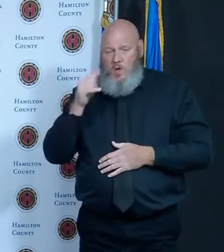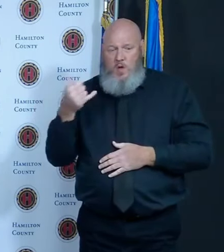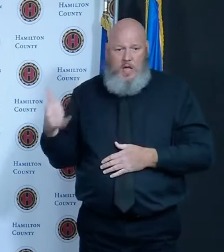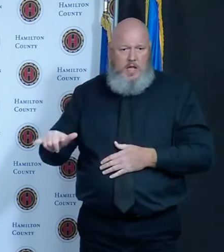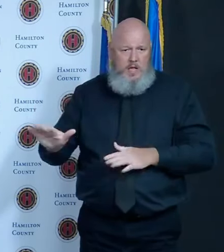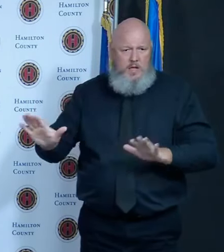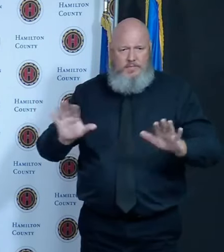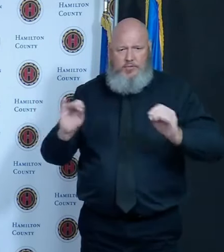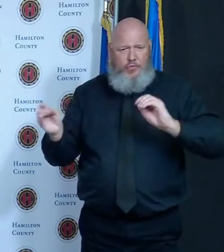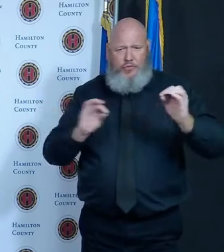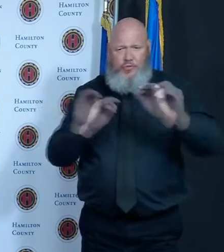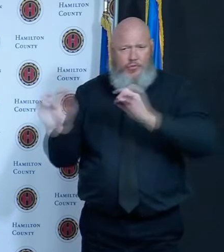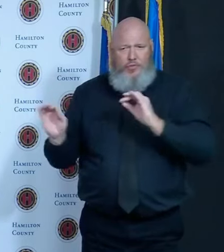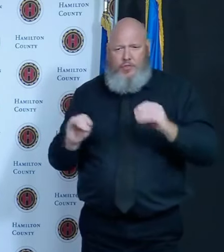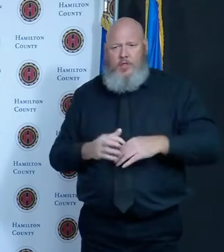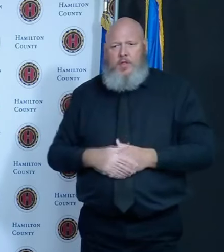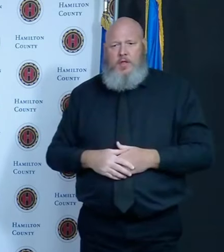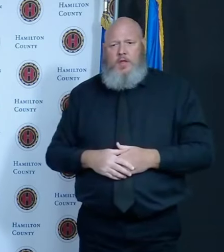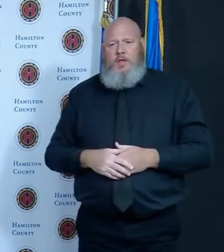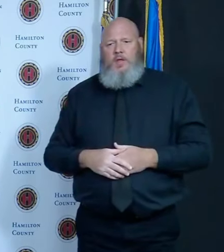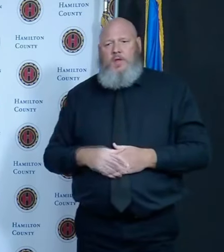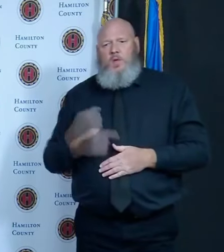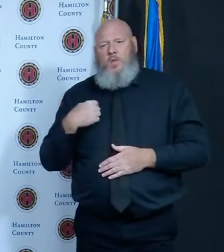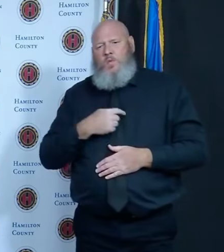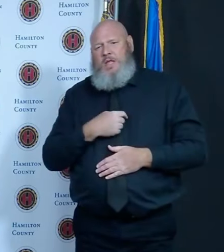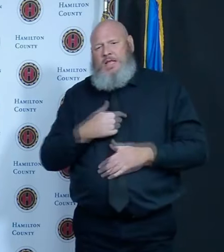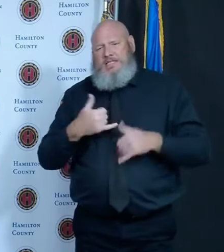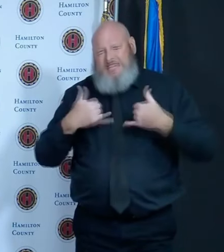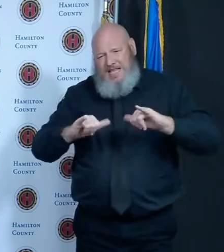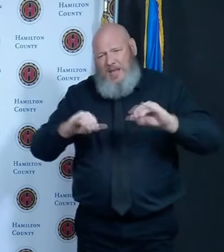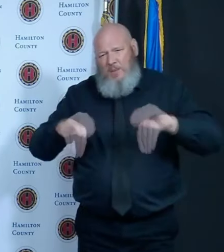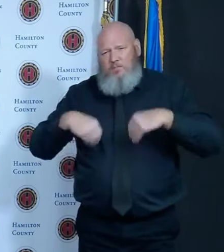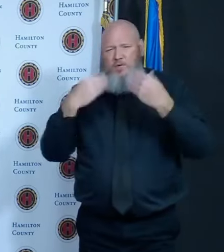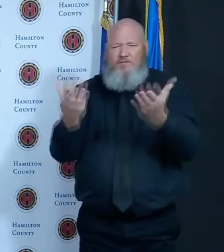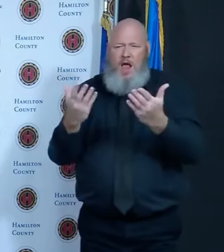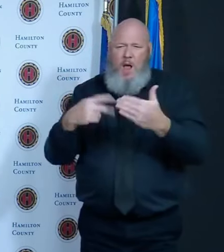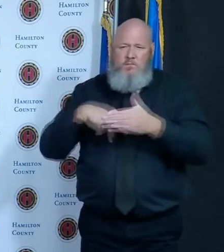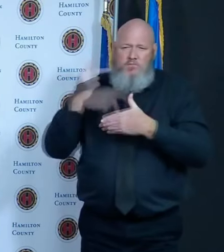doing we're still providing programming we're doing it all remotely over Zoom